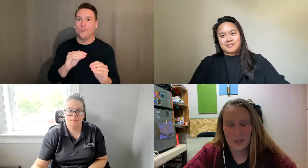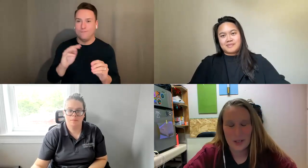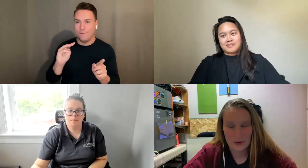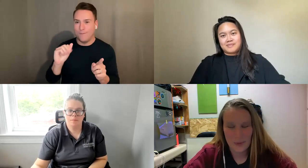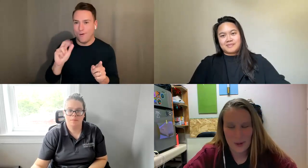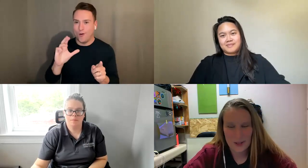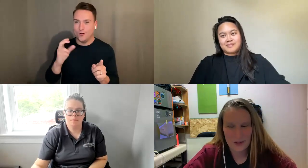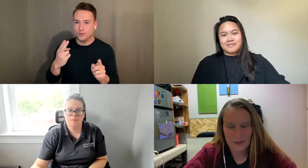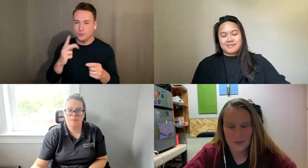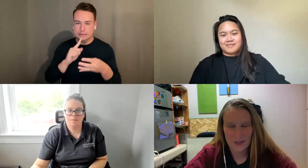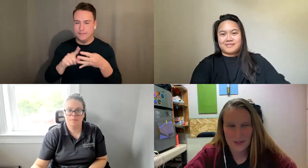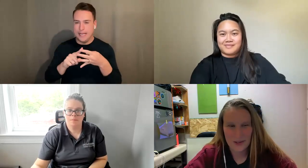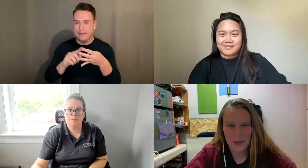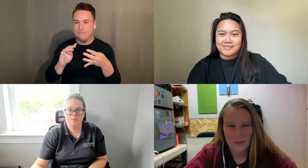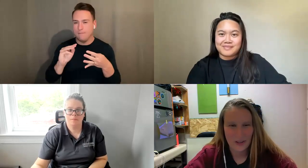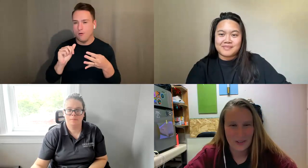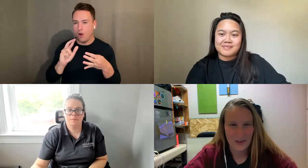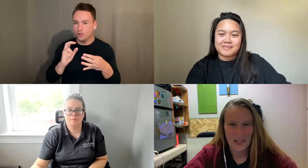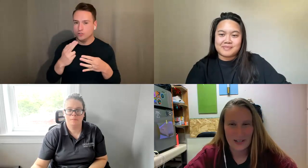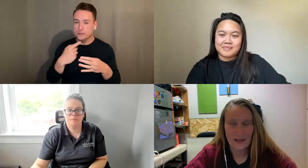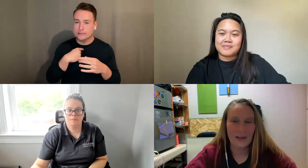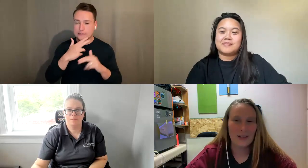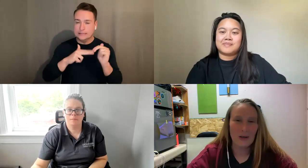in the beginning of March the studio is finally ready.